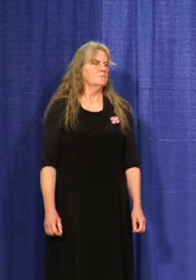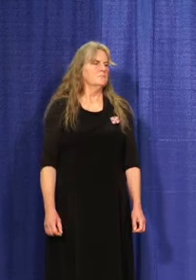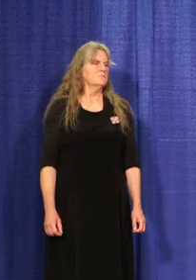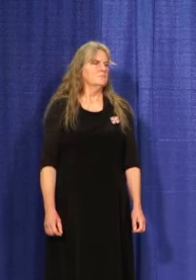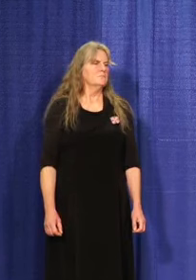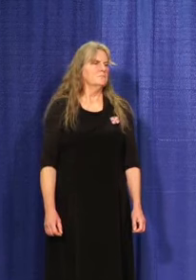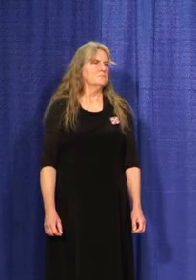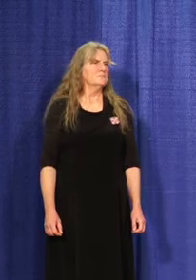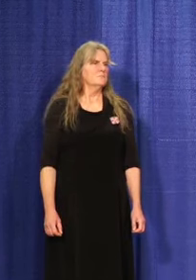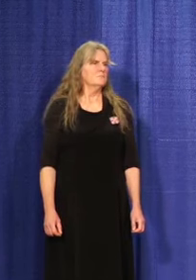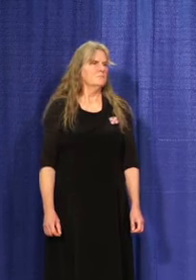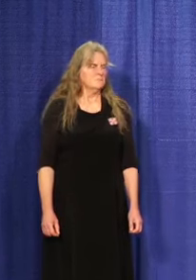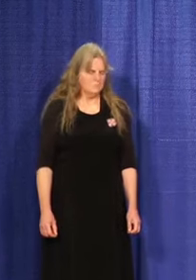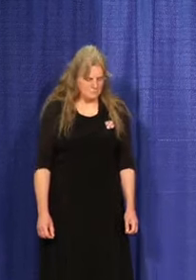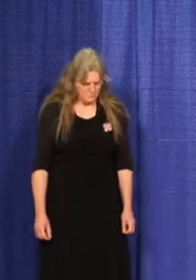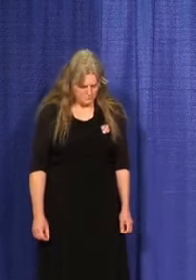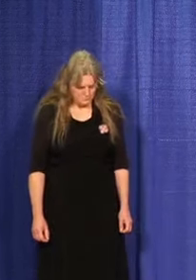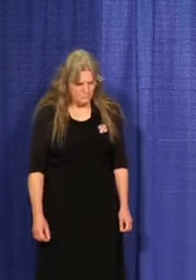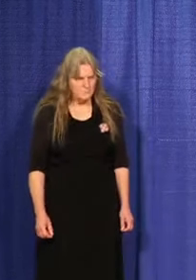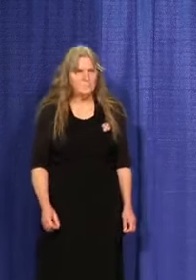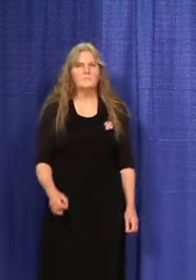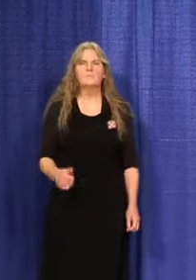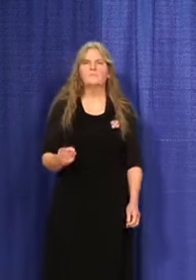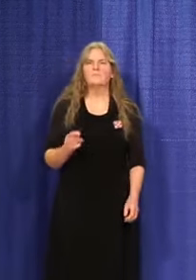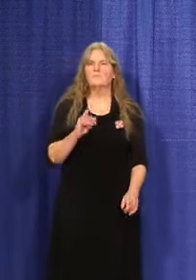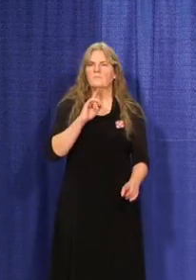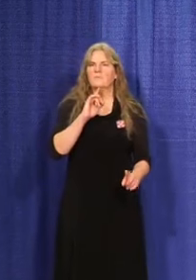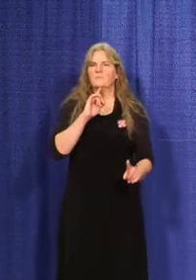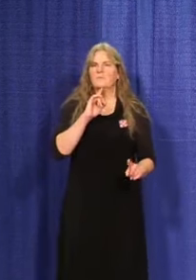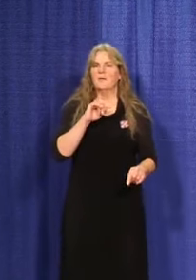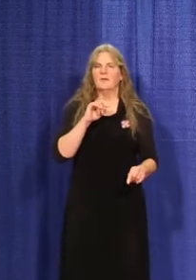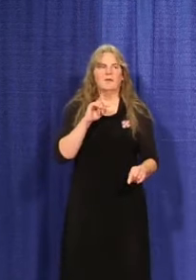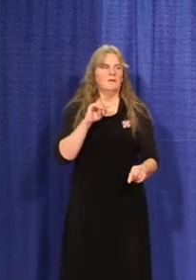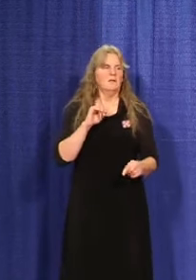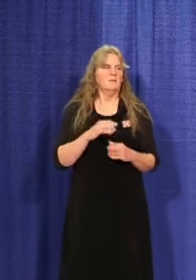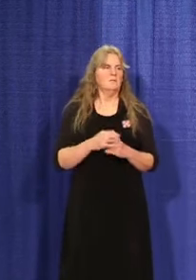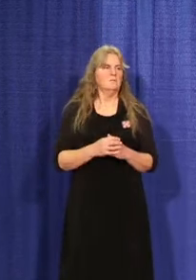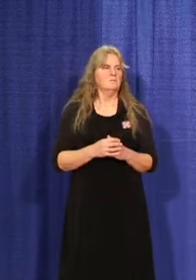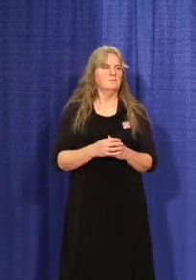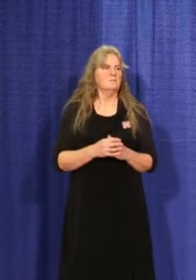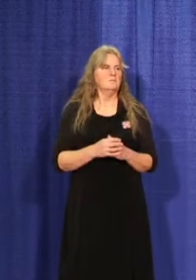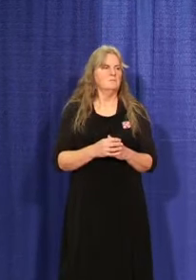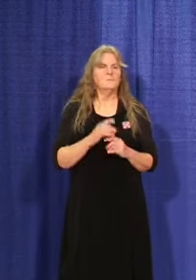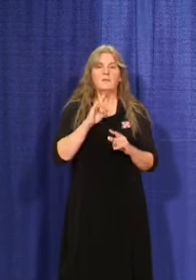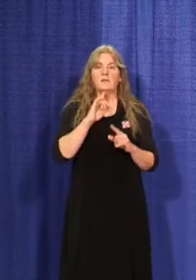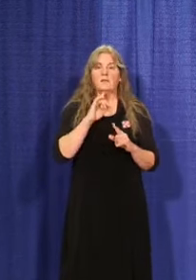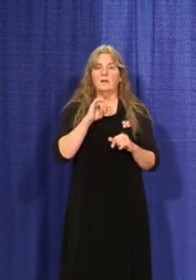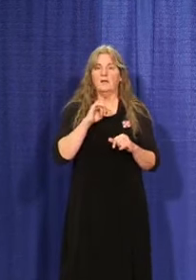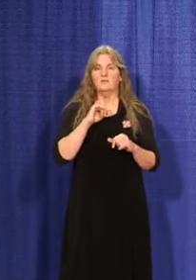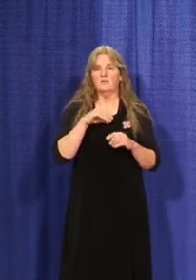I will repeat -- the explanation was around the